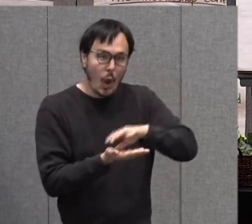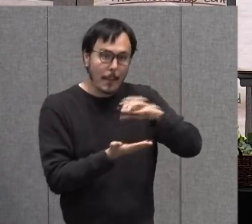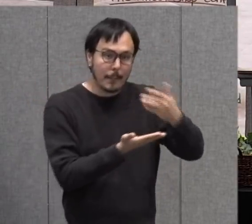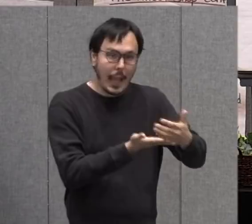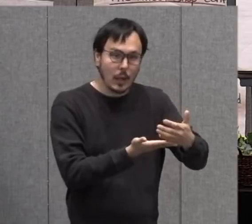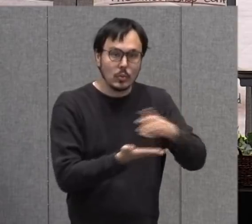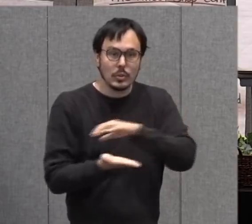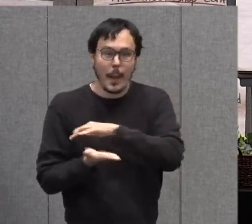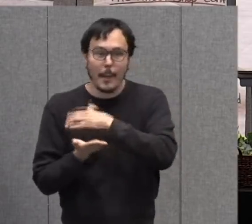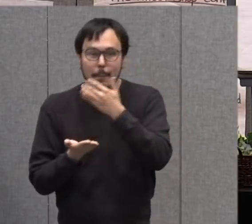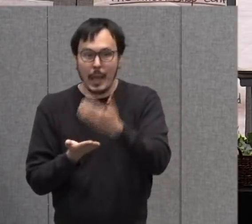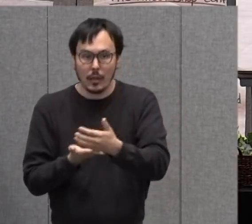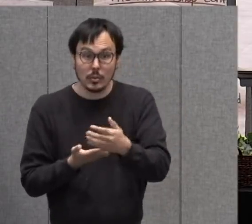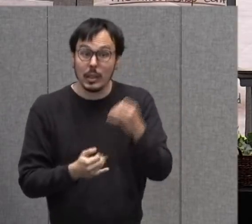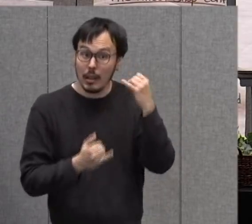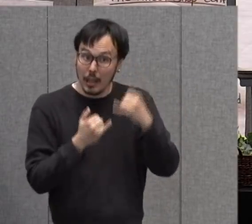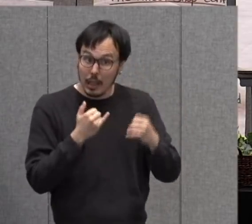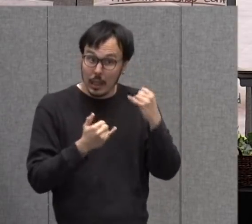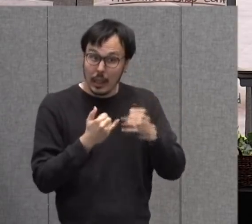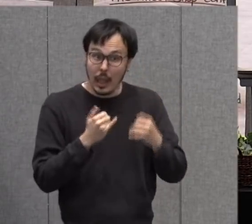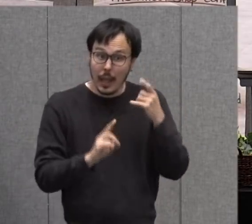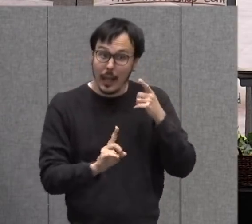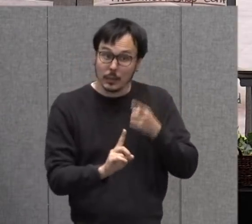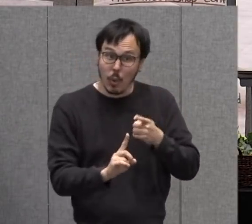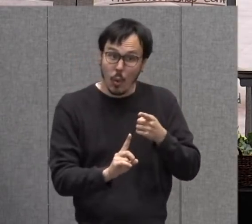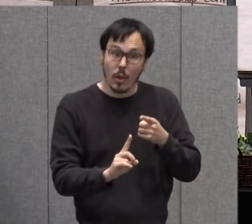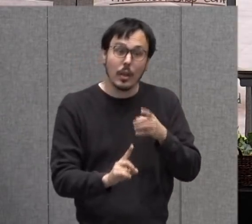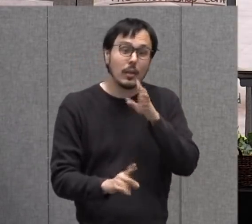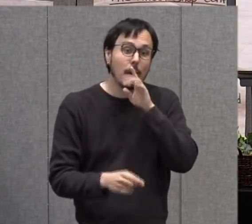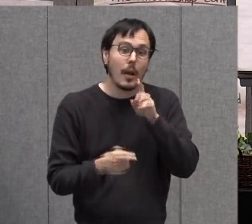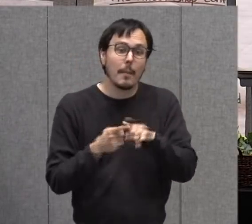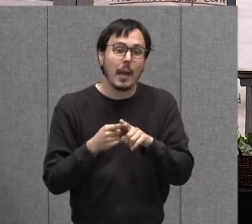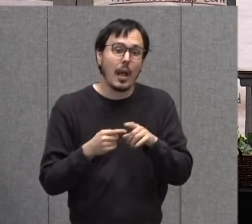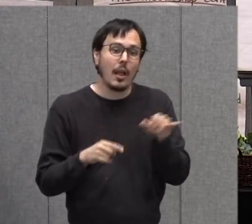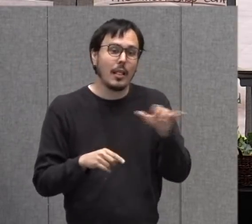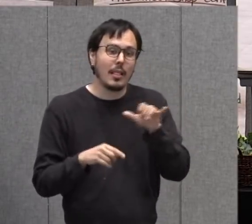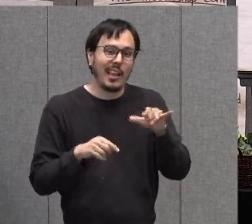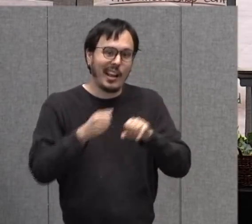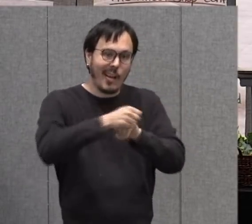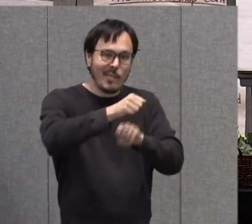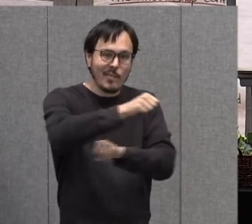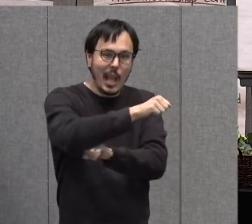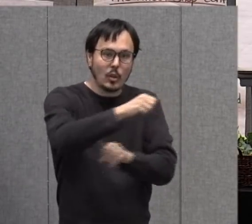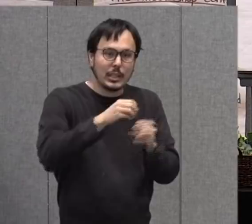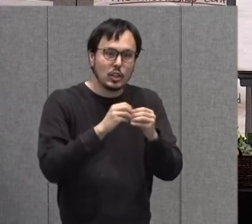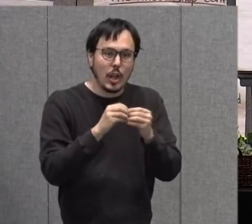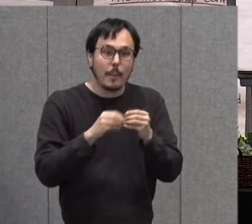is we kind of compare quantities based on kind of a benchmark number when we played cards.